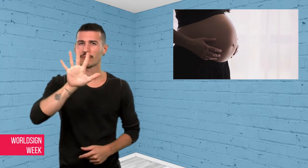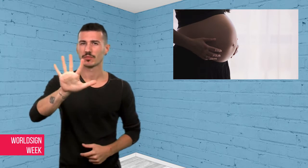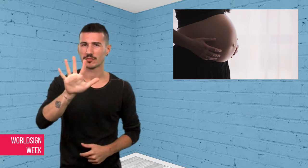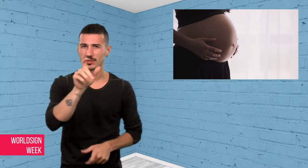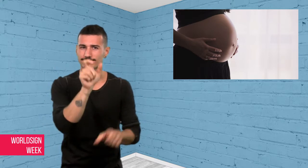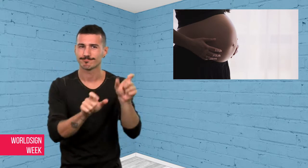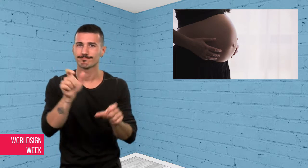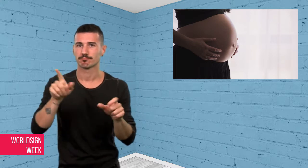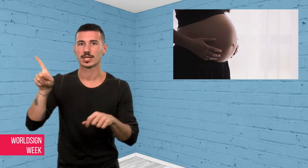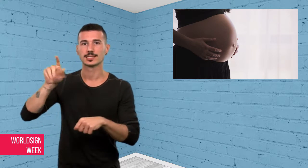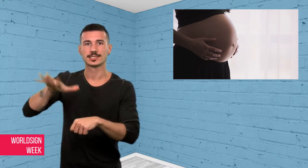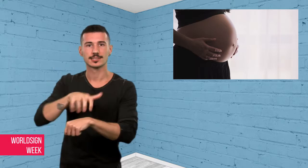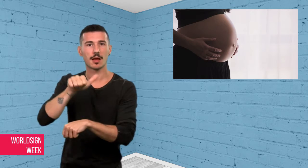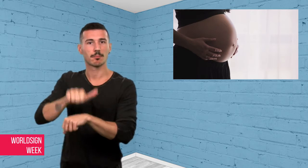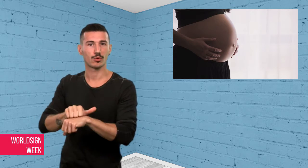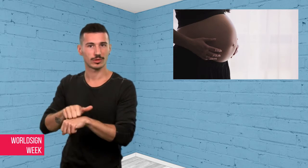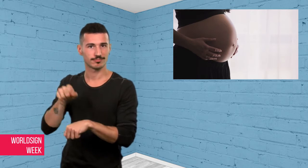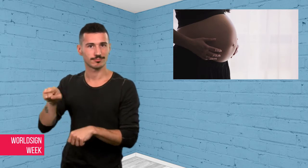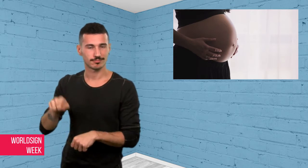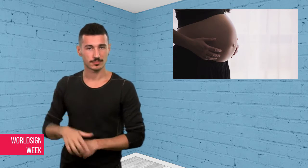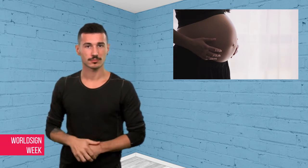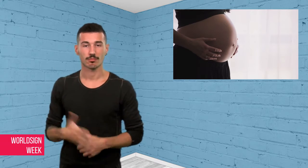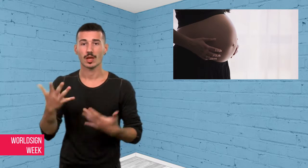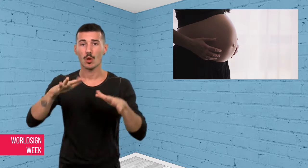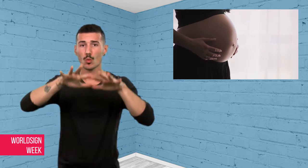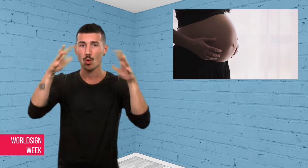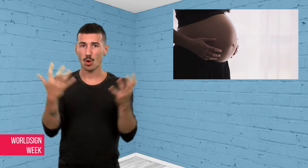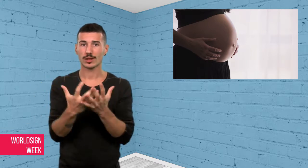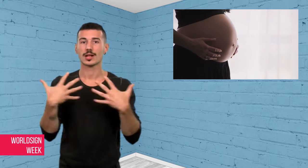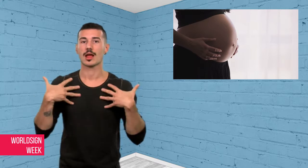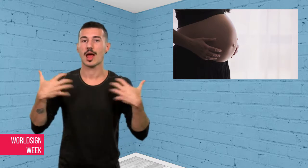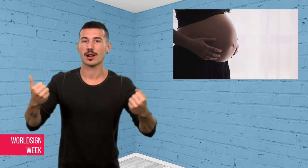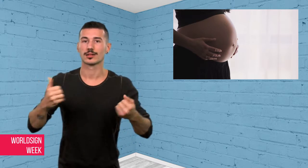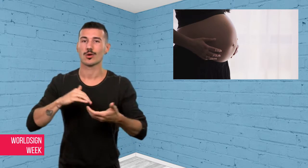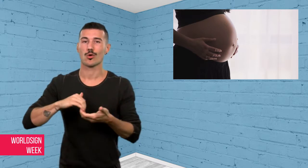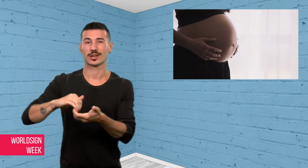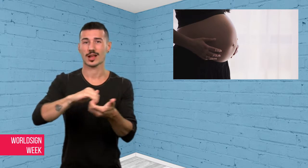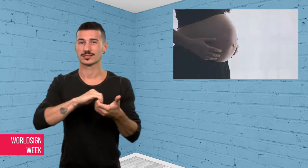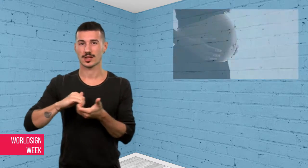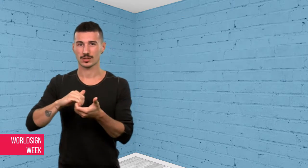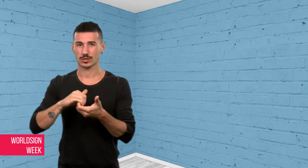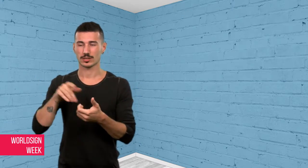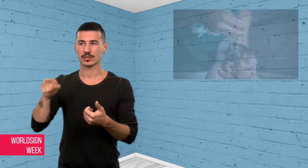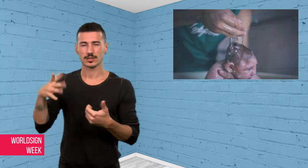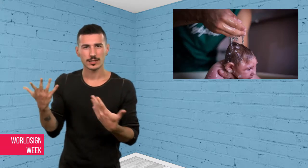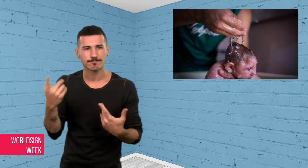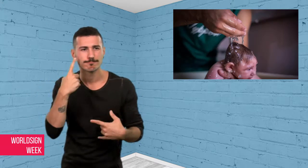On Monday, there were new 15 cases in